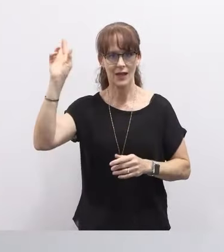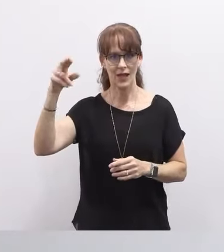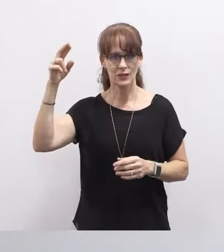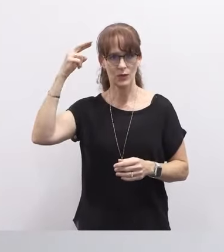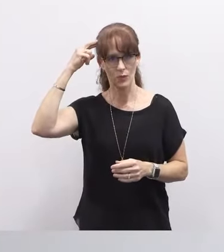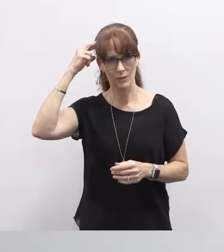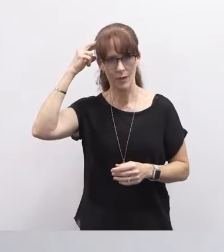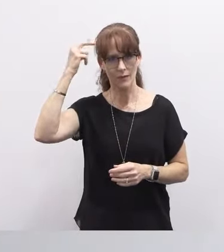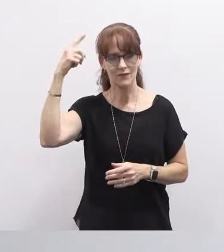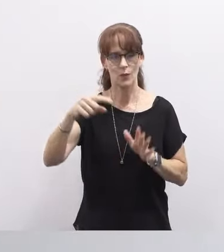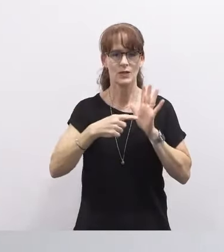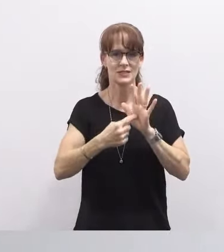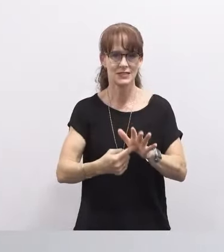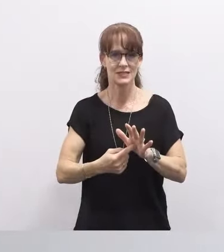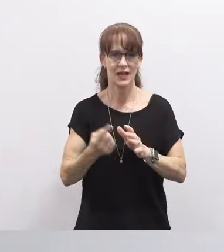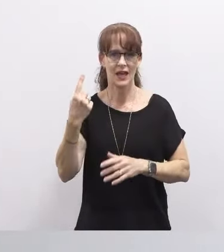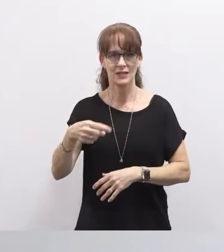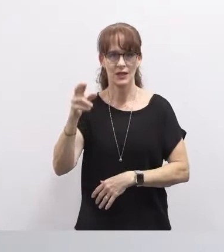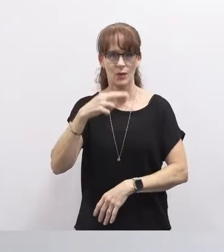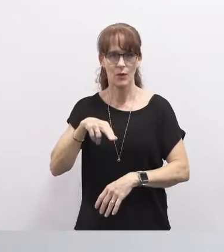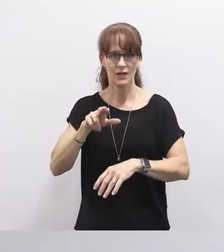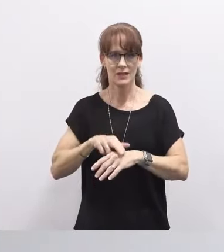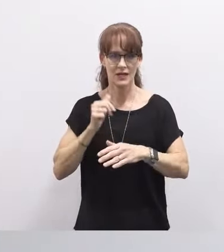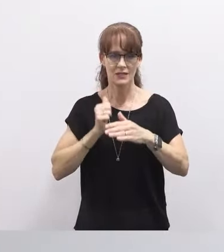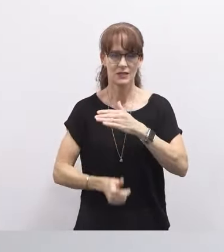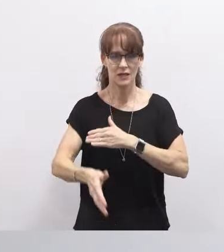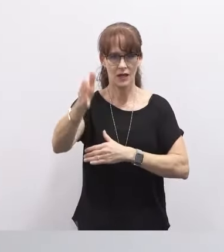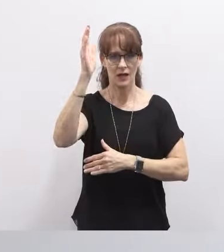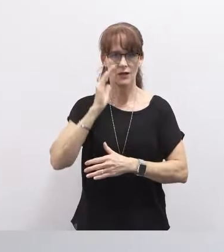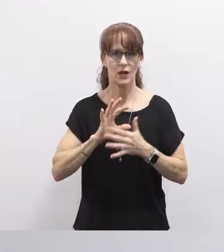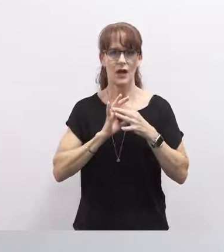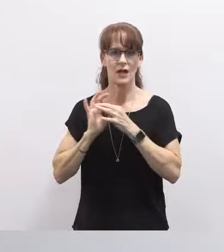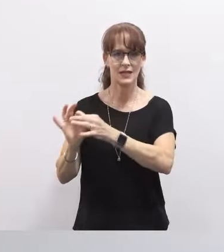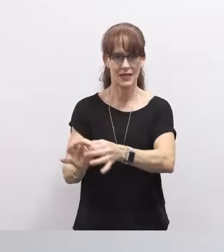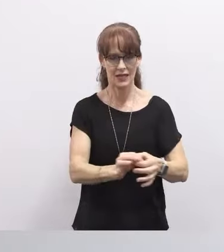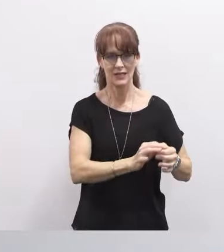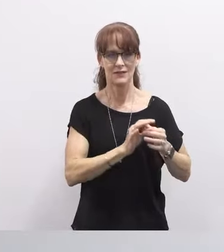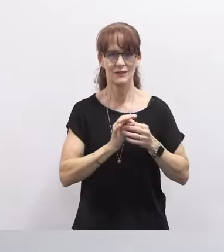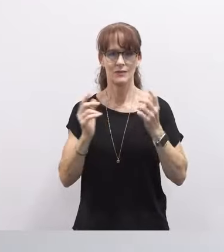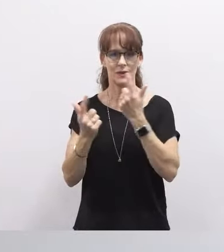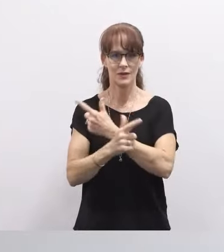and to the Republic for which it stands, one nation under God, indivisible,